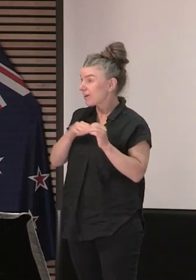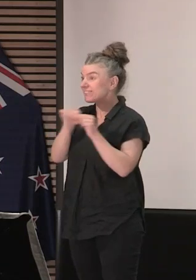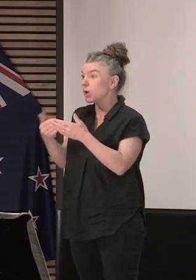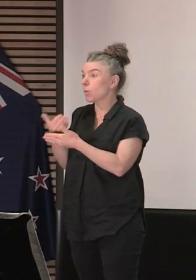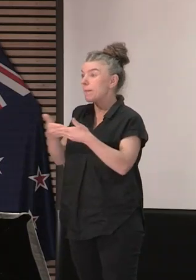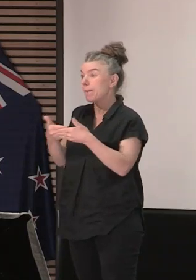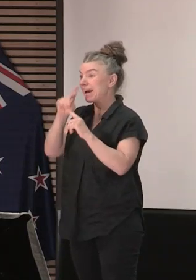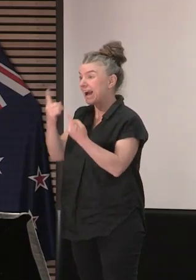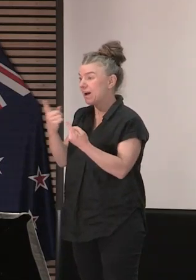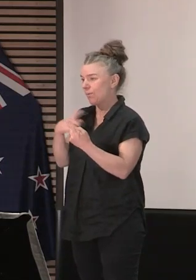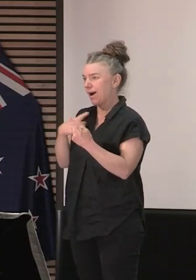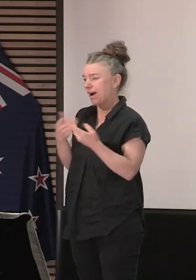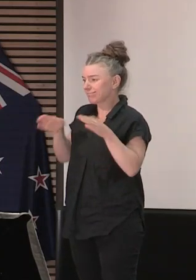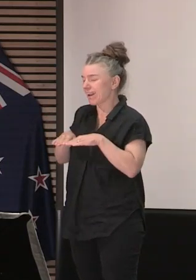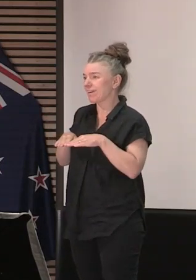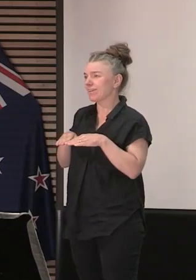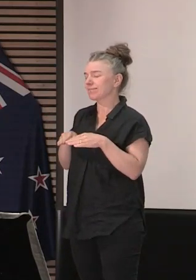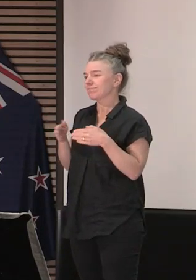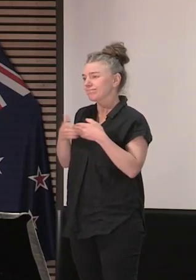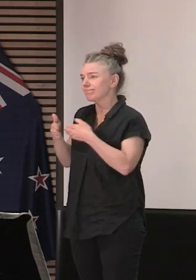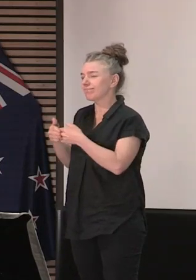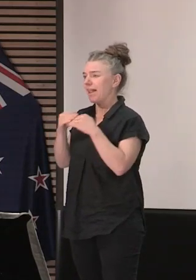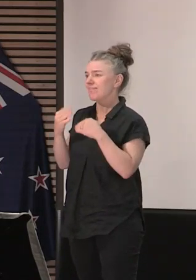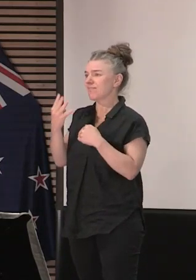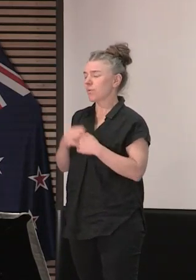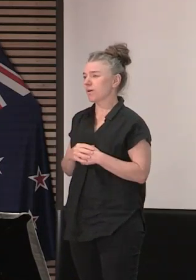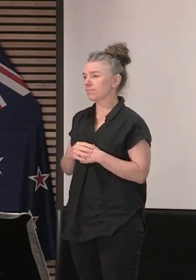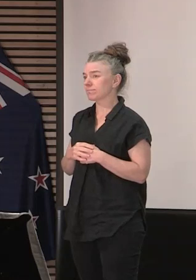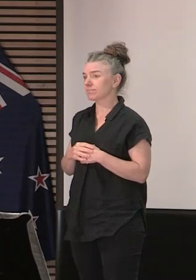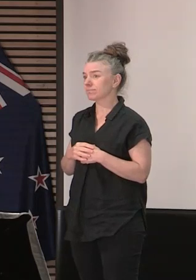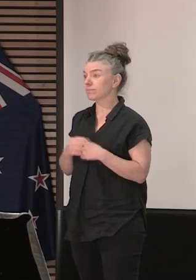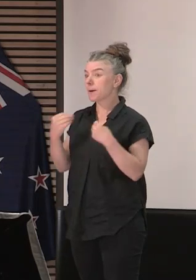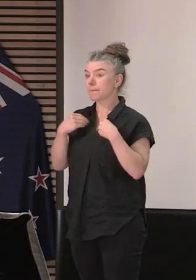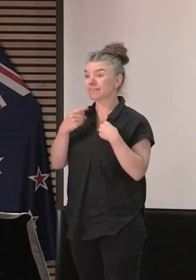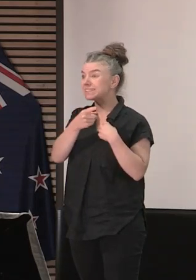Businesses who are worried fortheir livelihoods, and for thefamily that are theiremployees.